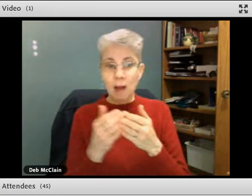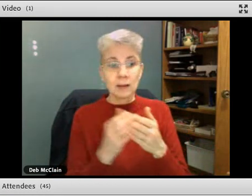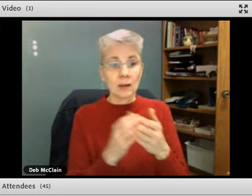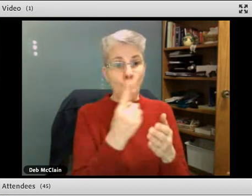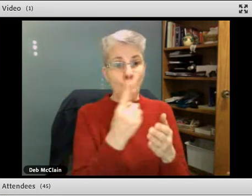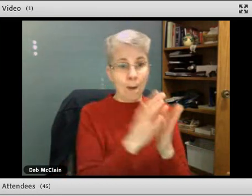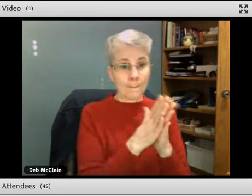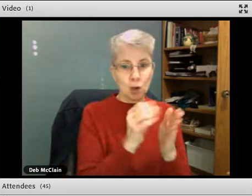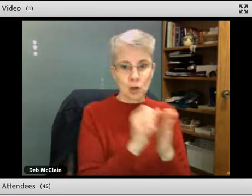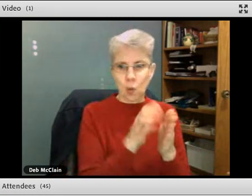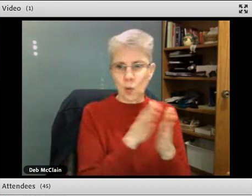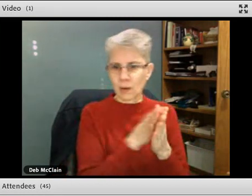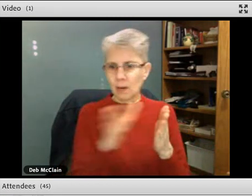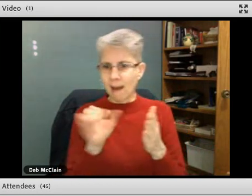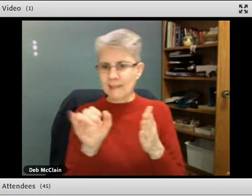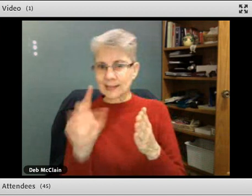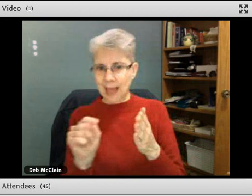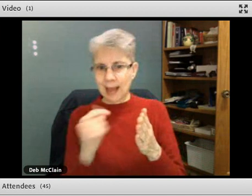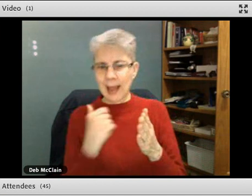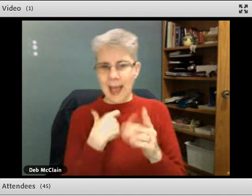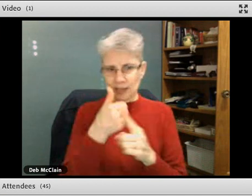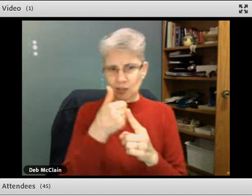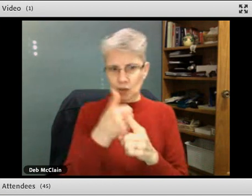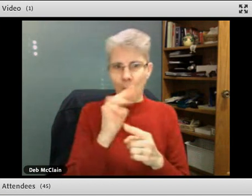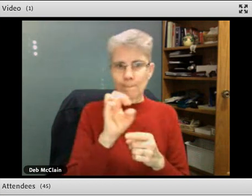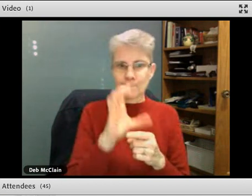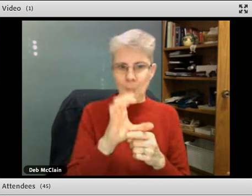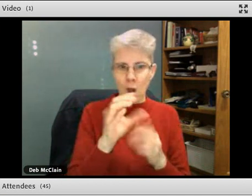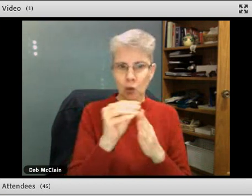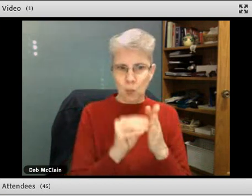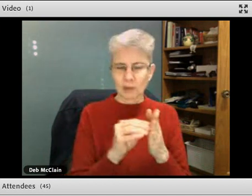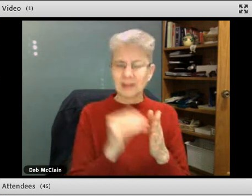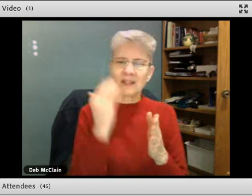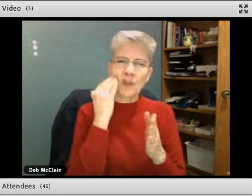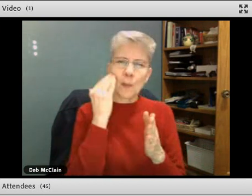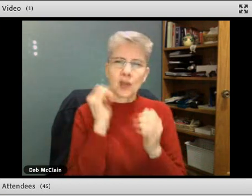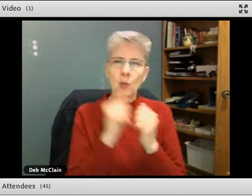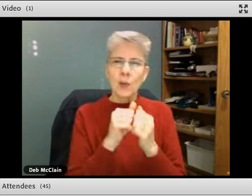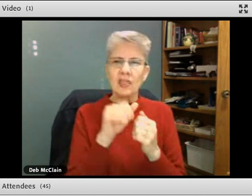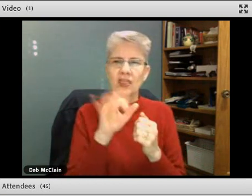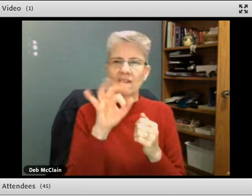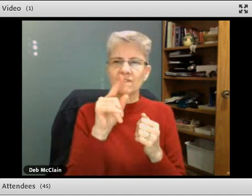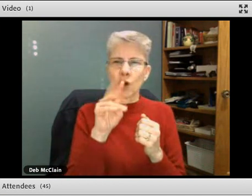and if you're familiar with the FRBR model,